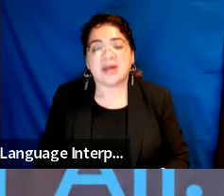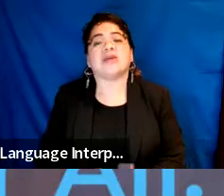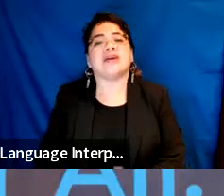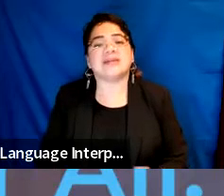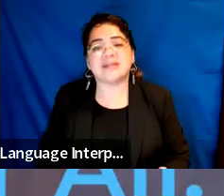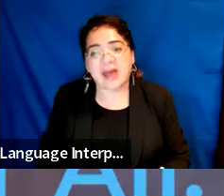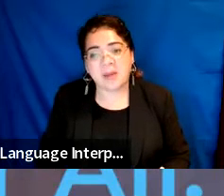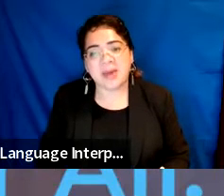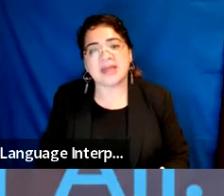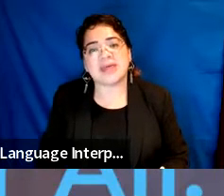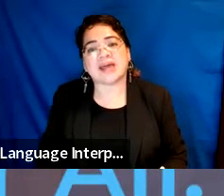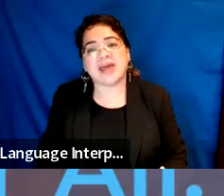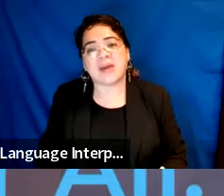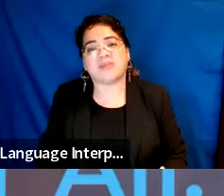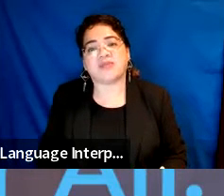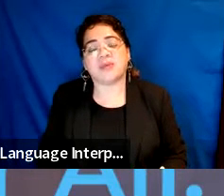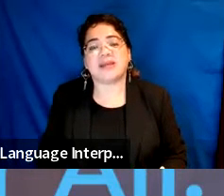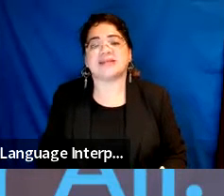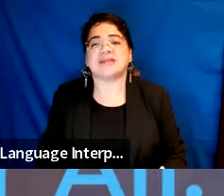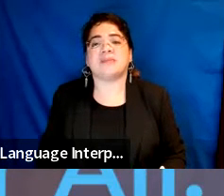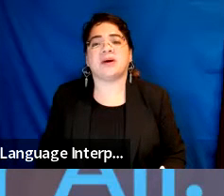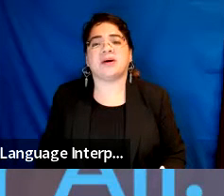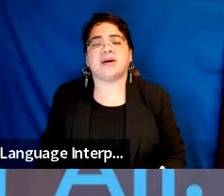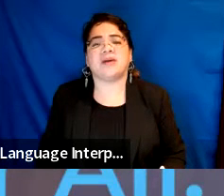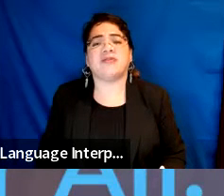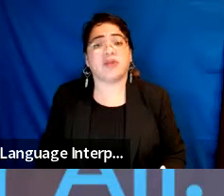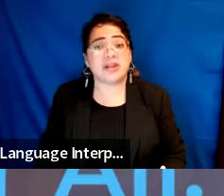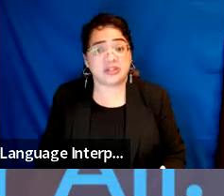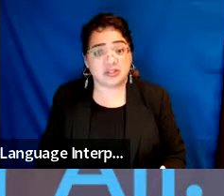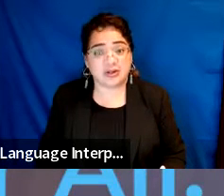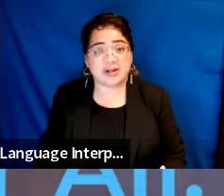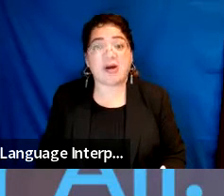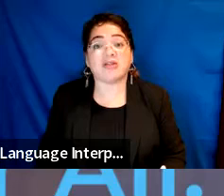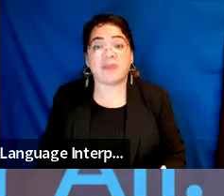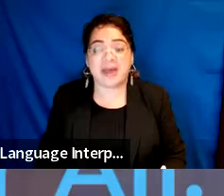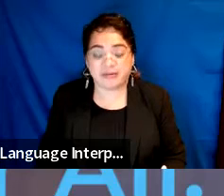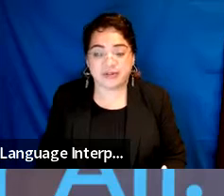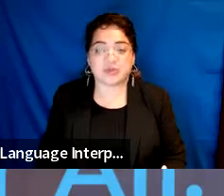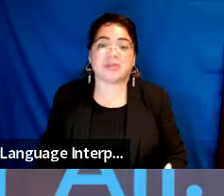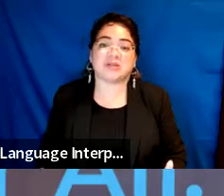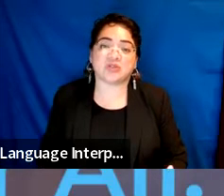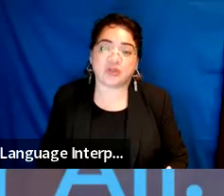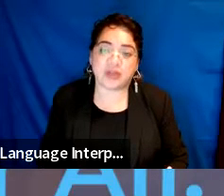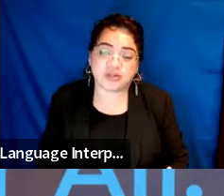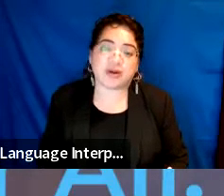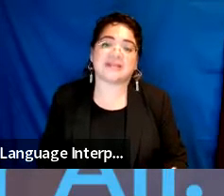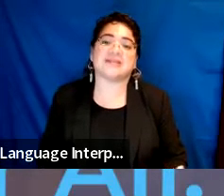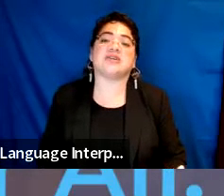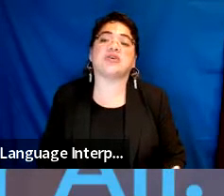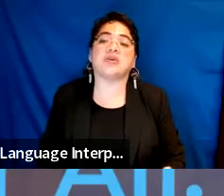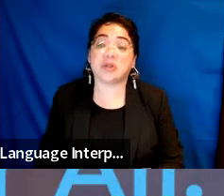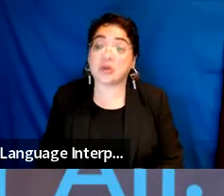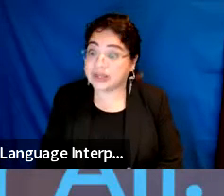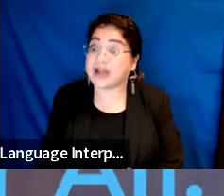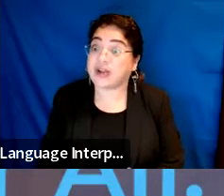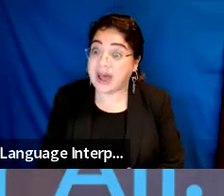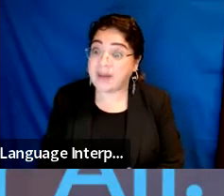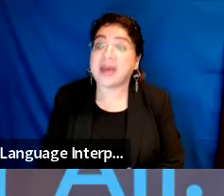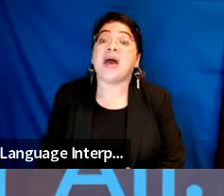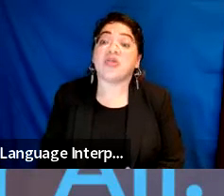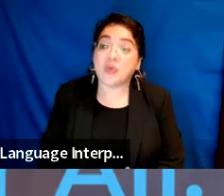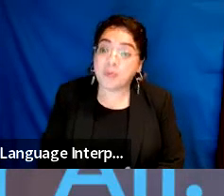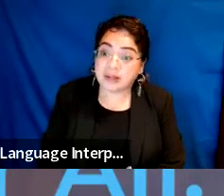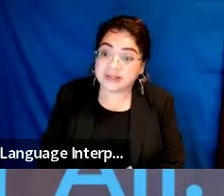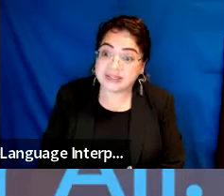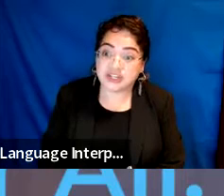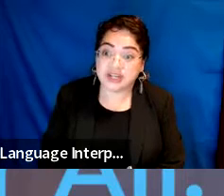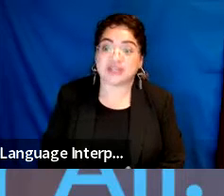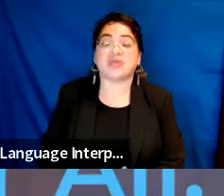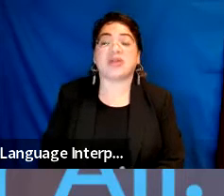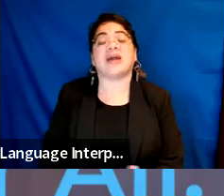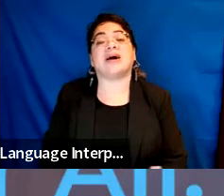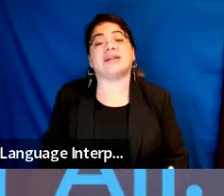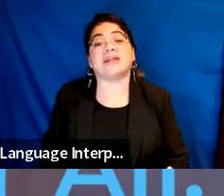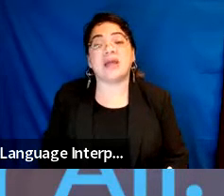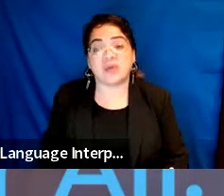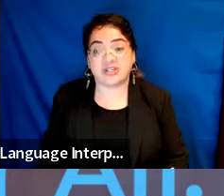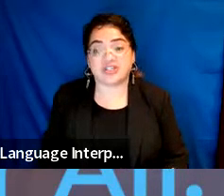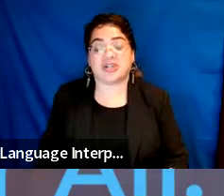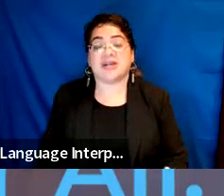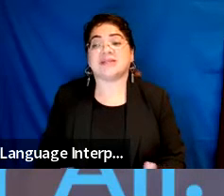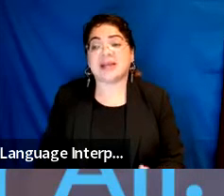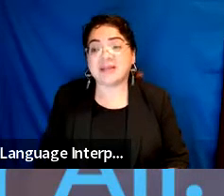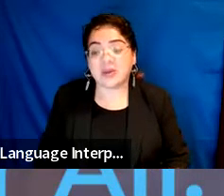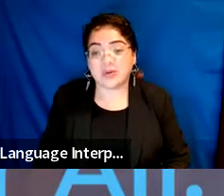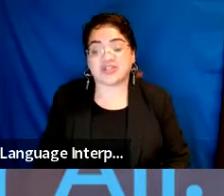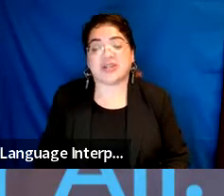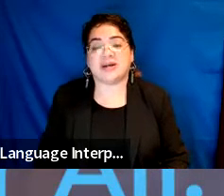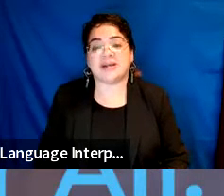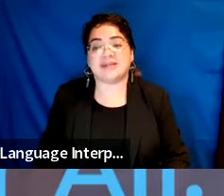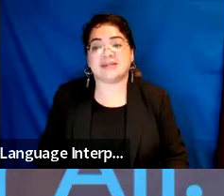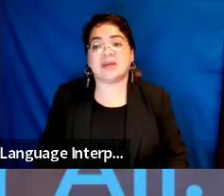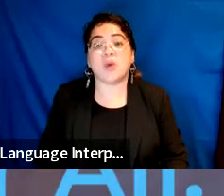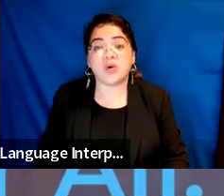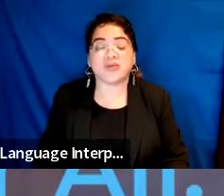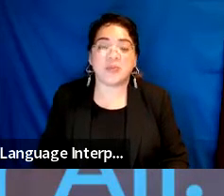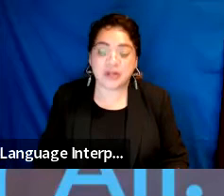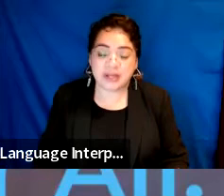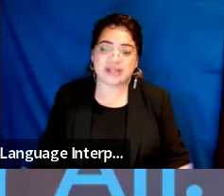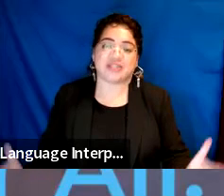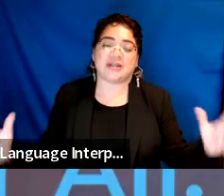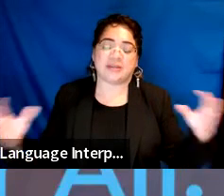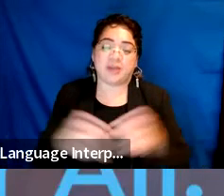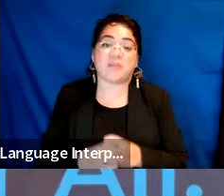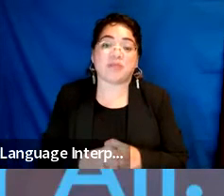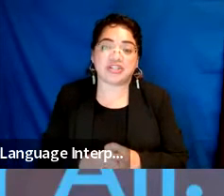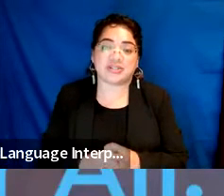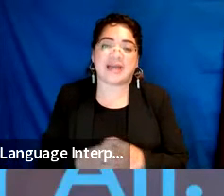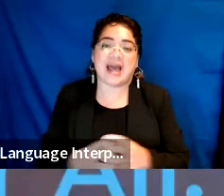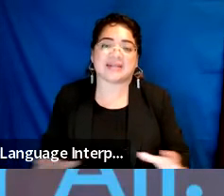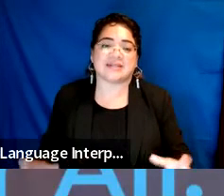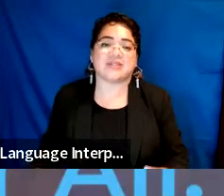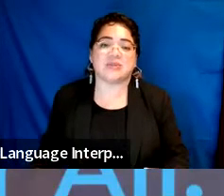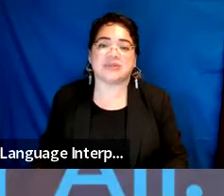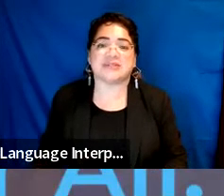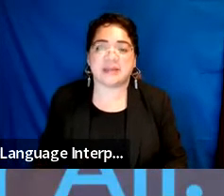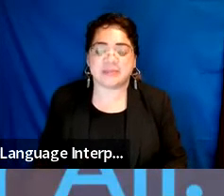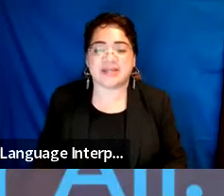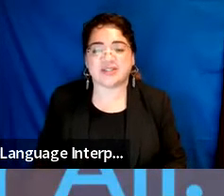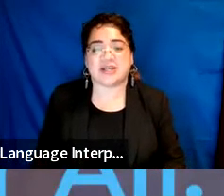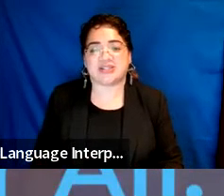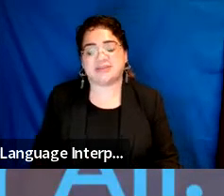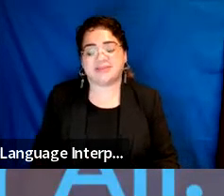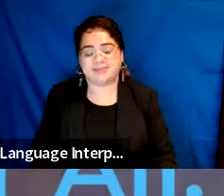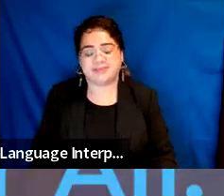Sign Language Interpreter | Paola Morales del Castillo, they: there is a gap, and that gap for me is a a a great concern in all of my efforts with my social enterprises to Co. Close that gap through policy change, so that, uh language sign language uh is the mode of communication that that bridges access to stem education.